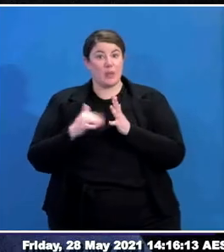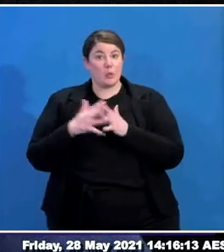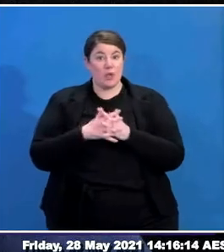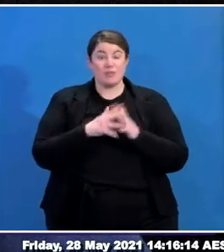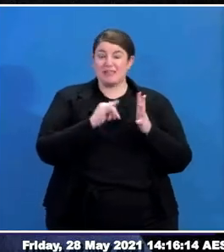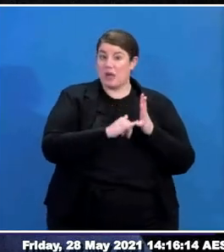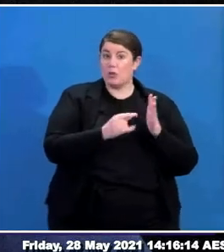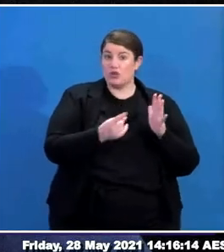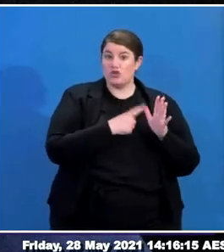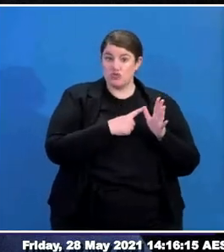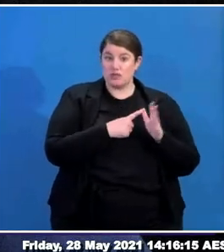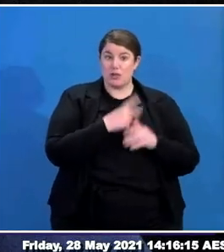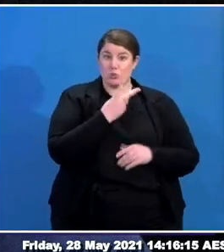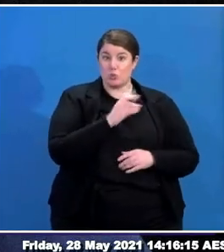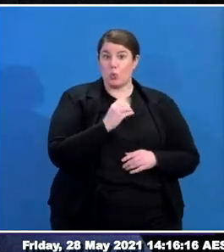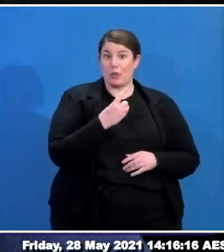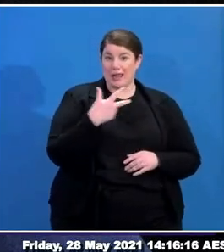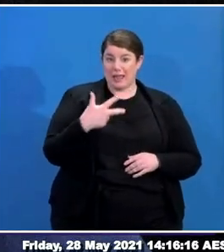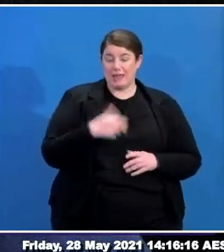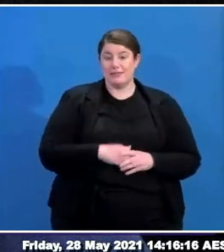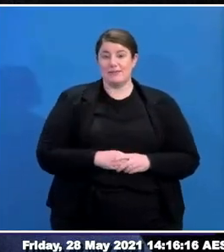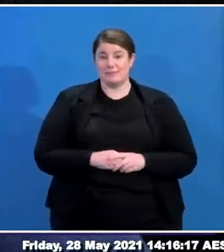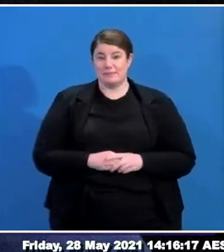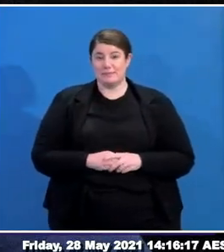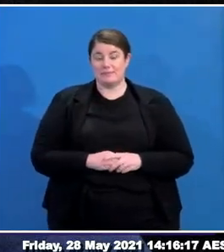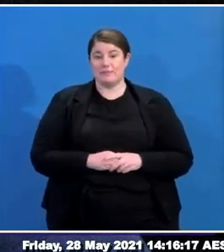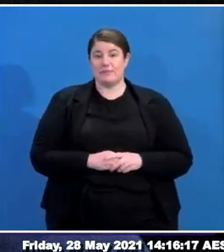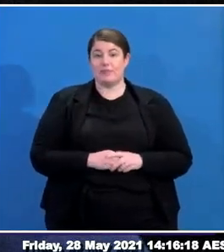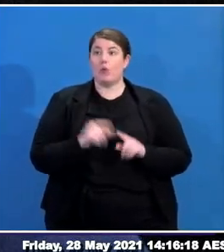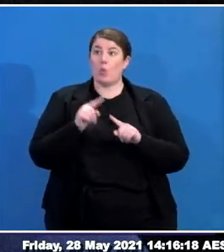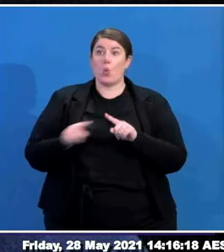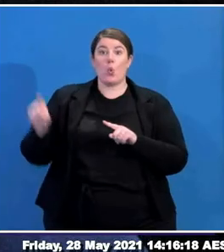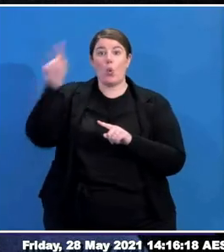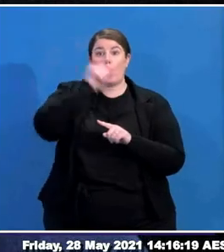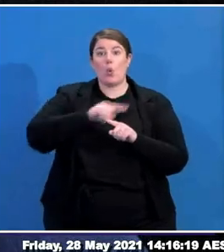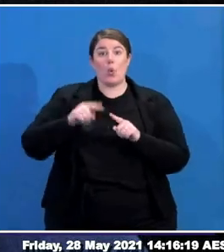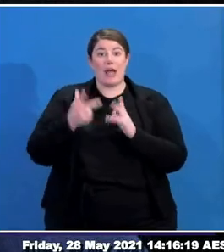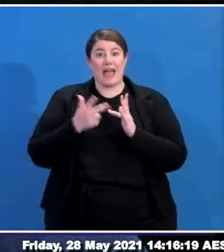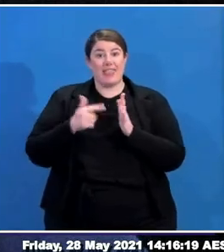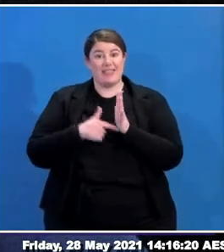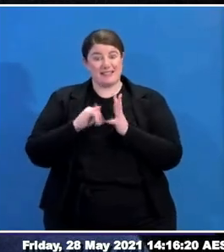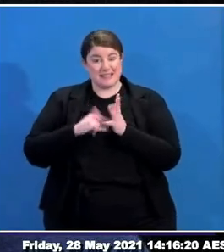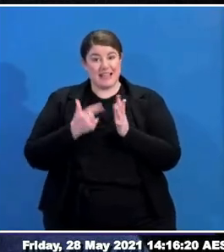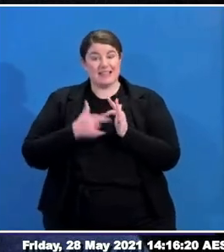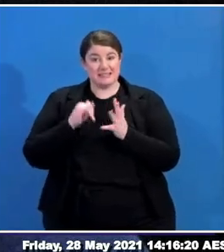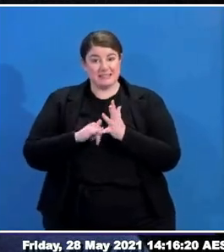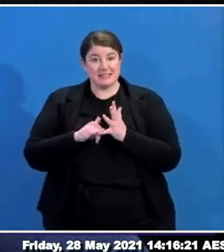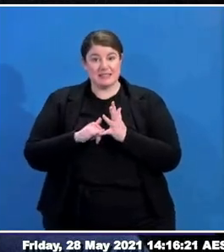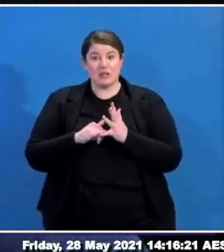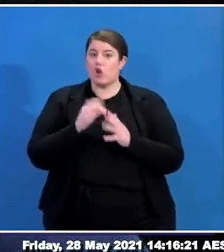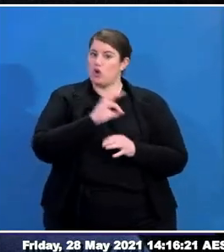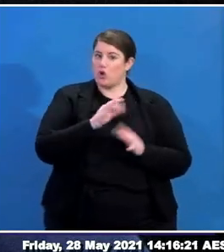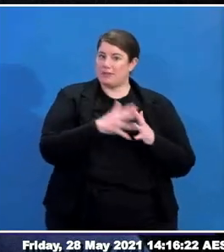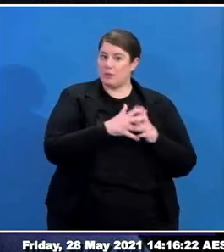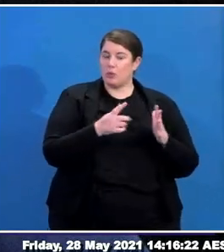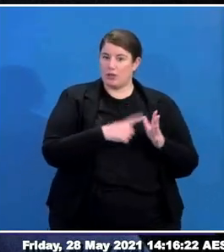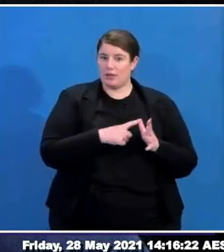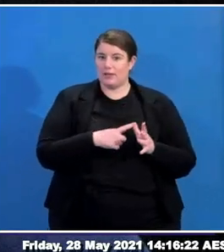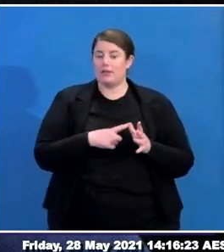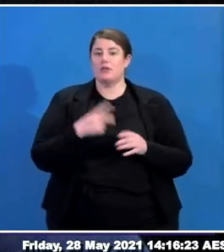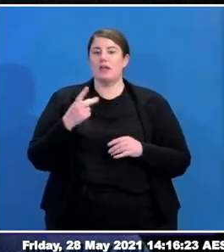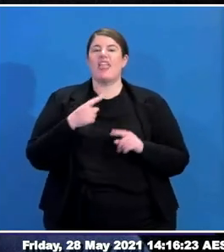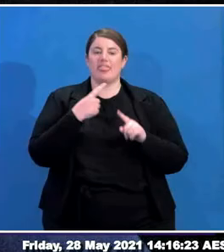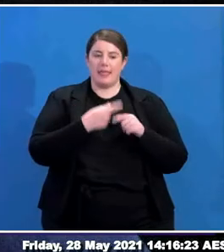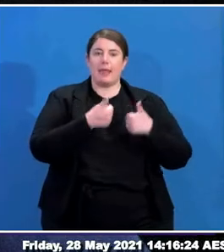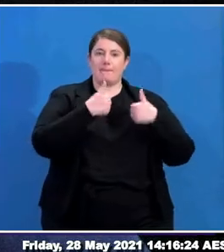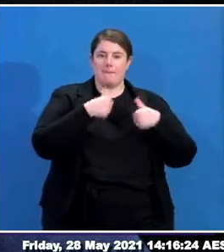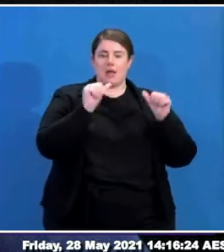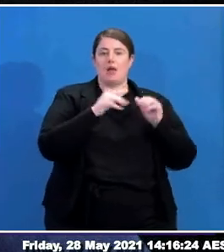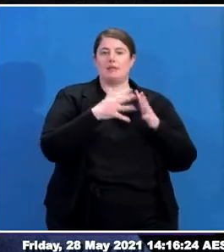in 2018, 1 July 2018, everyone else bar WA in 2019, and WA joined the scheme in